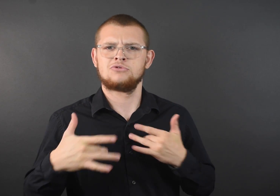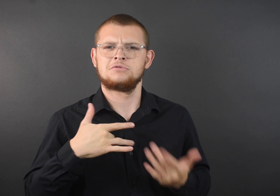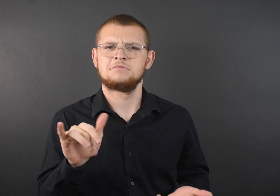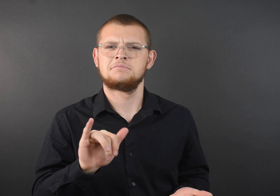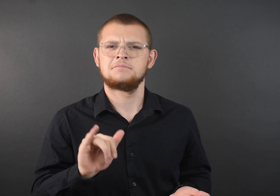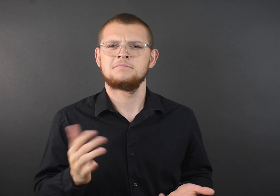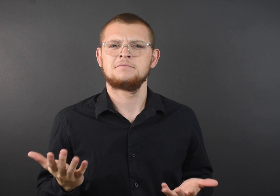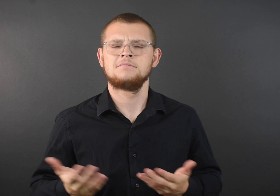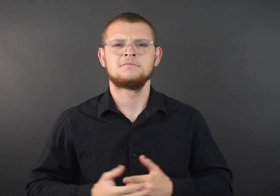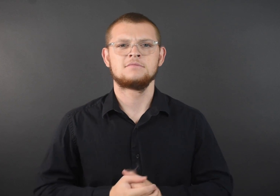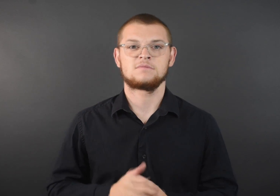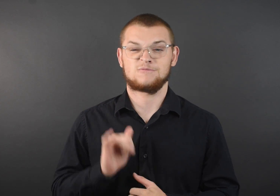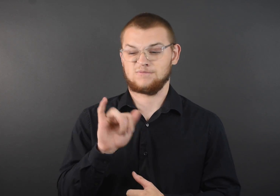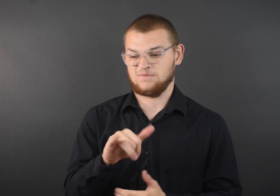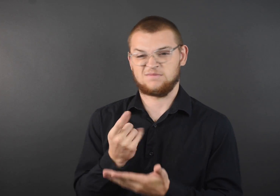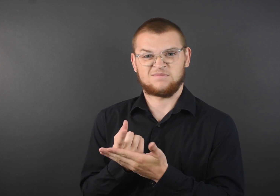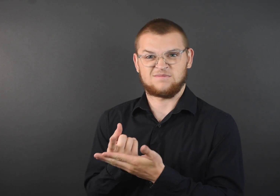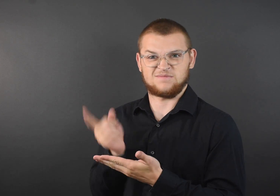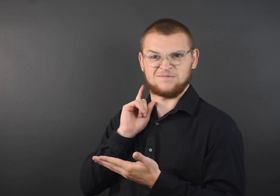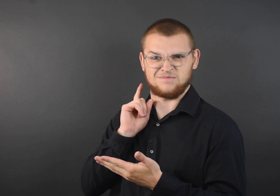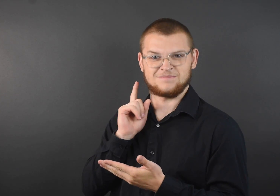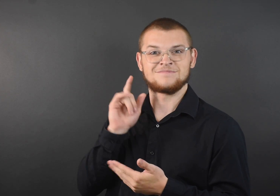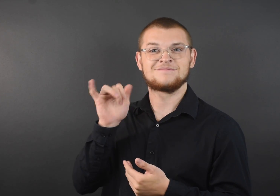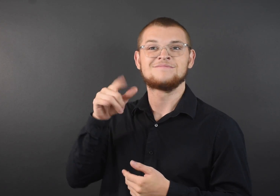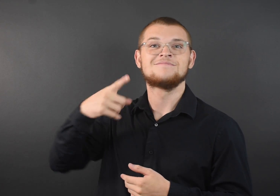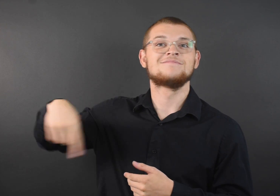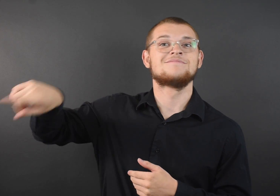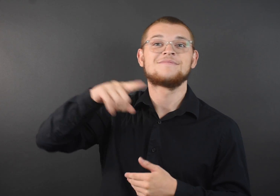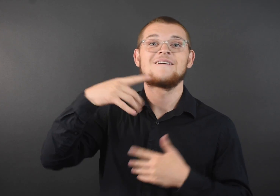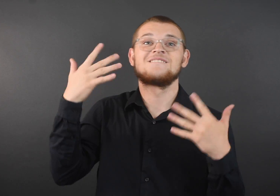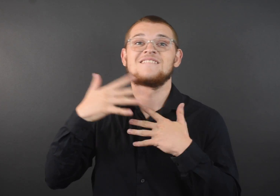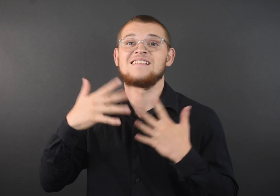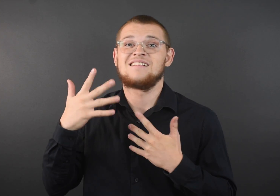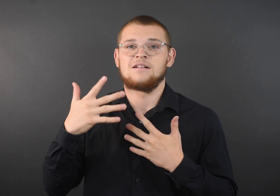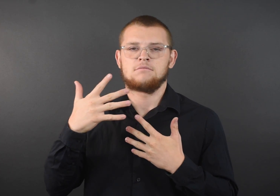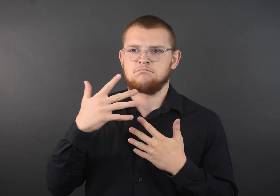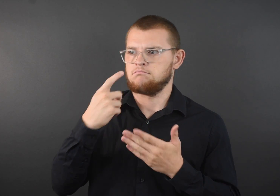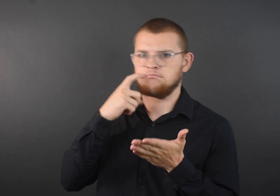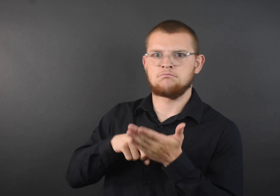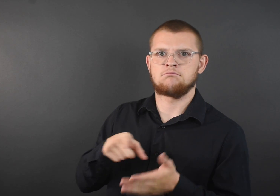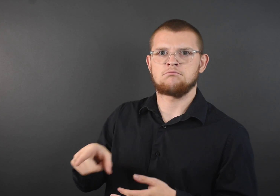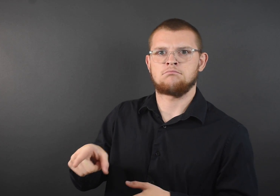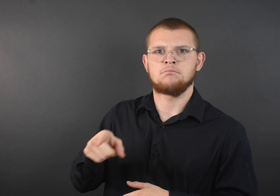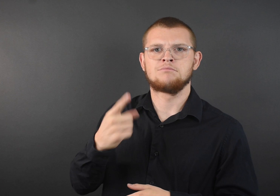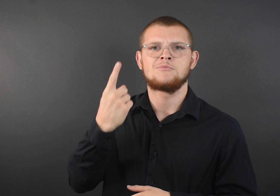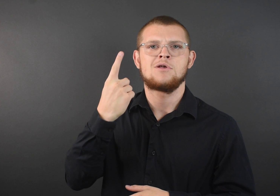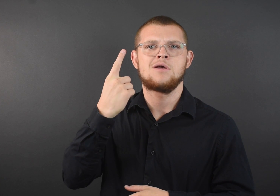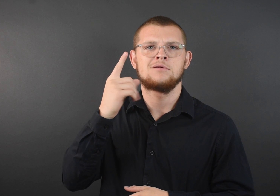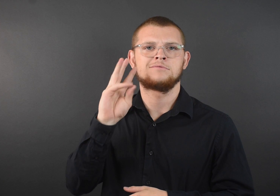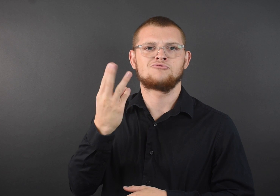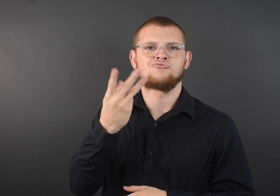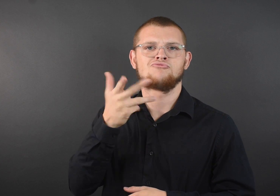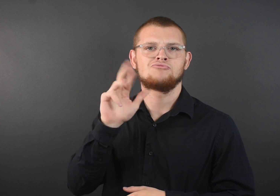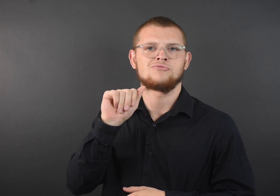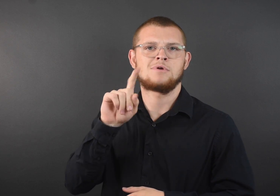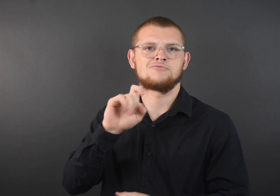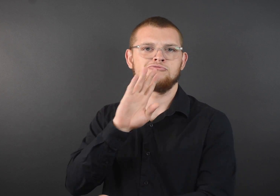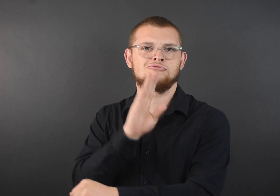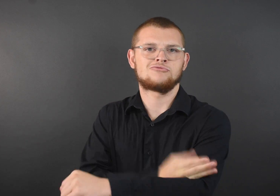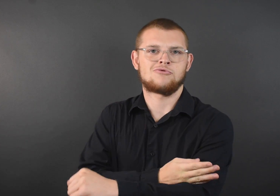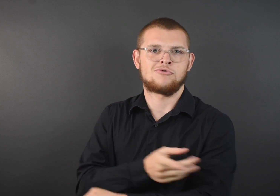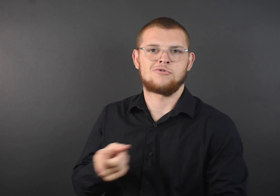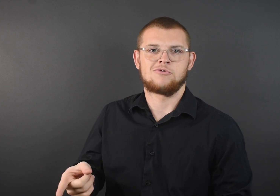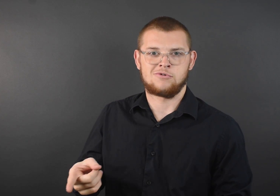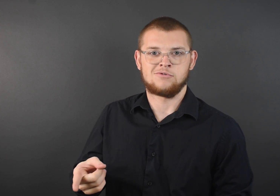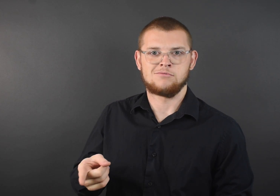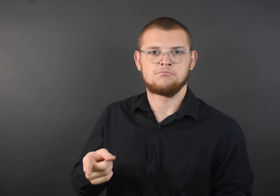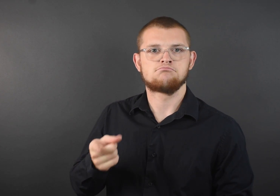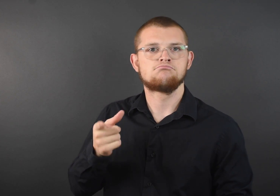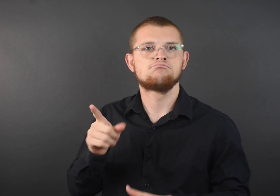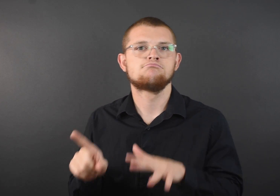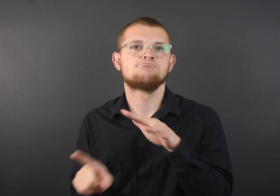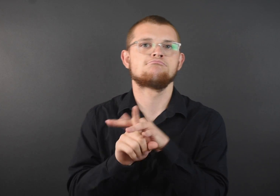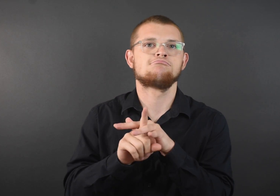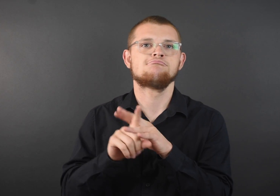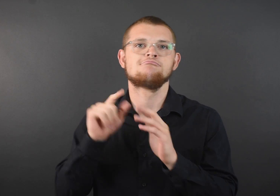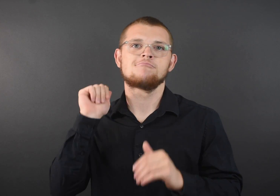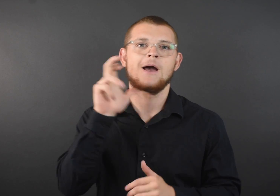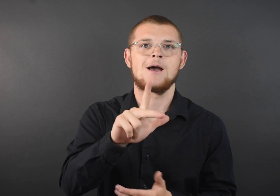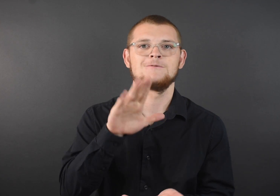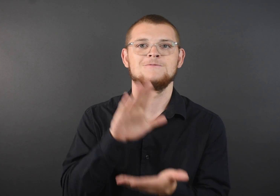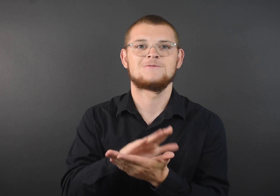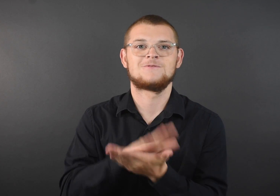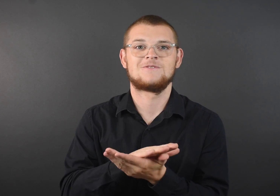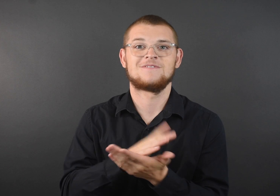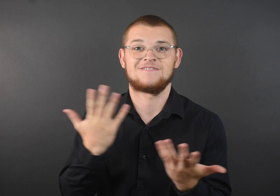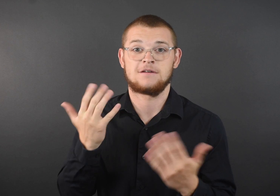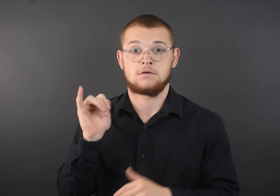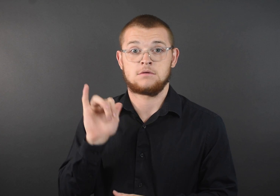you might also be concerned," Biebighauser said. But last week, those fears were overshadowed by